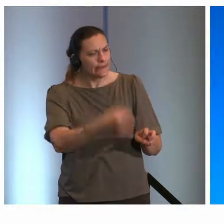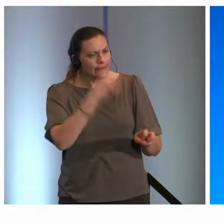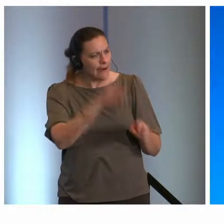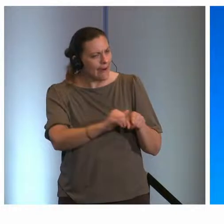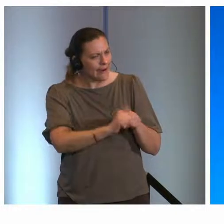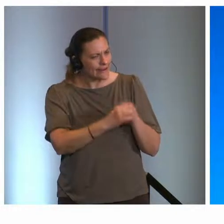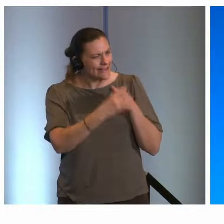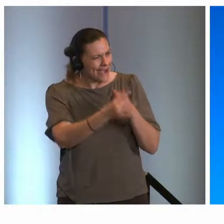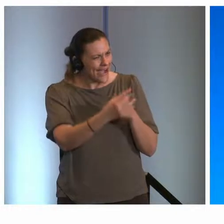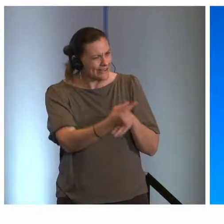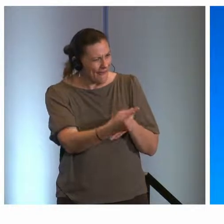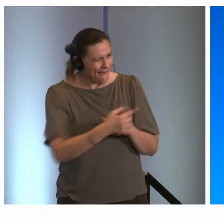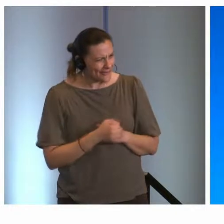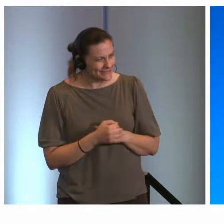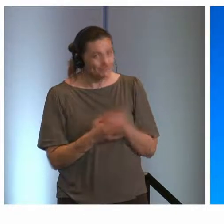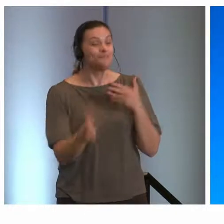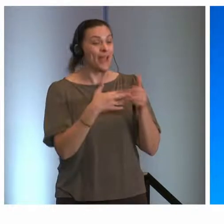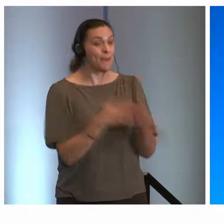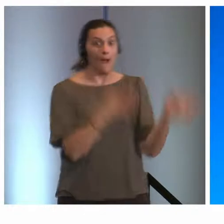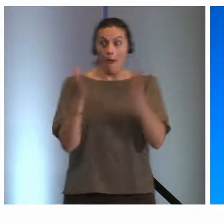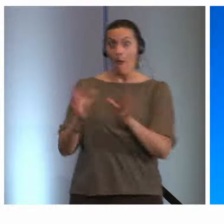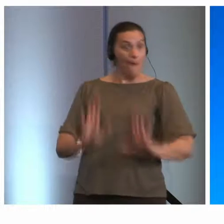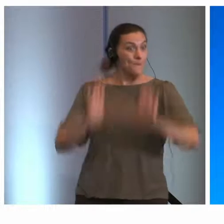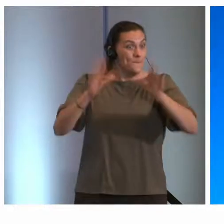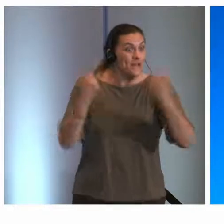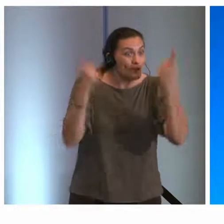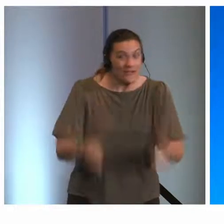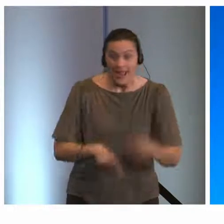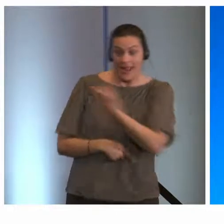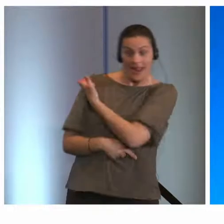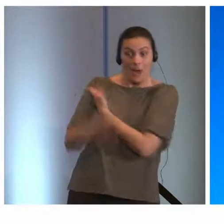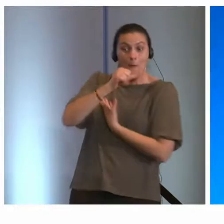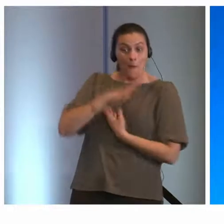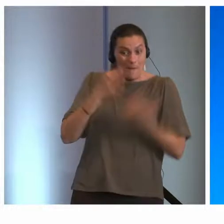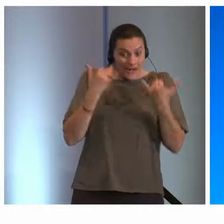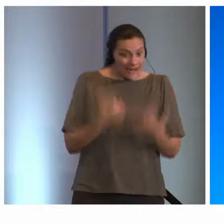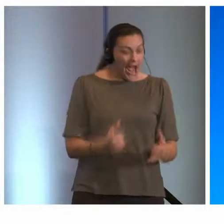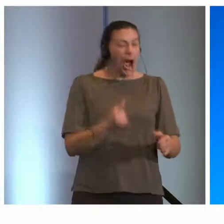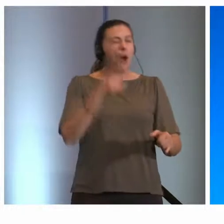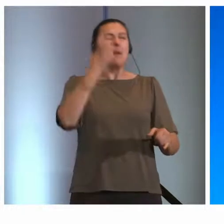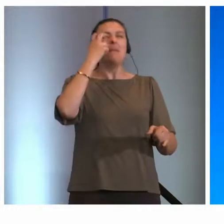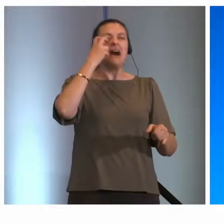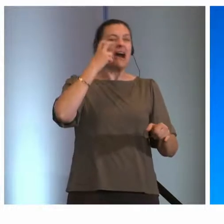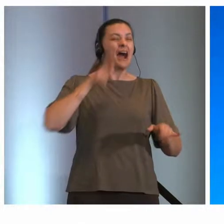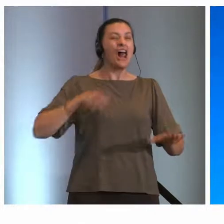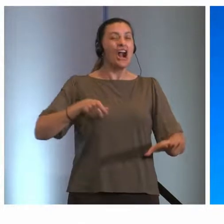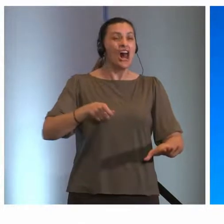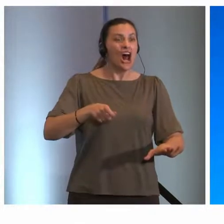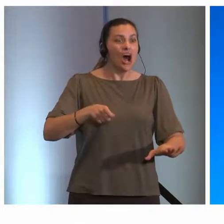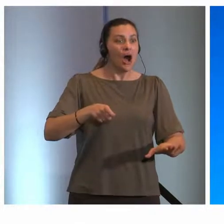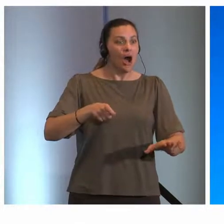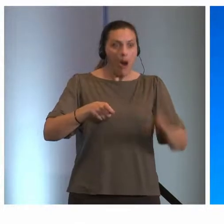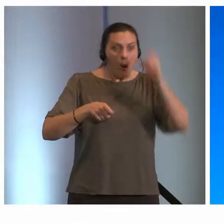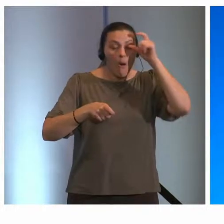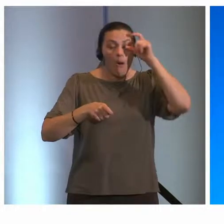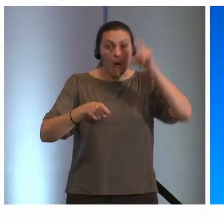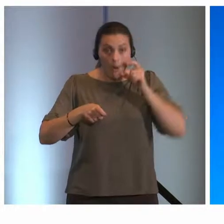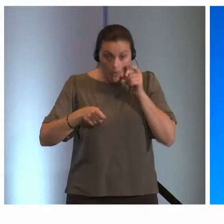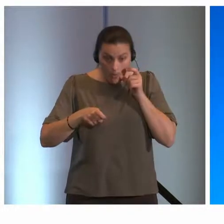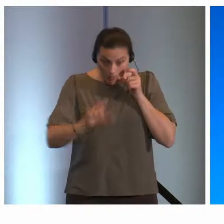guide dog. And anyway.... Again, another miracle folks here she is, she's moved into